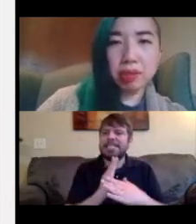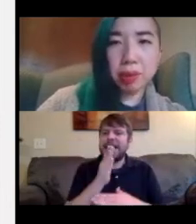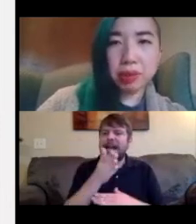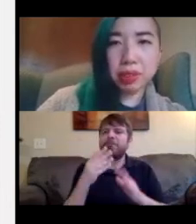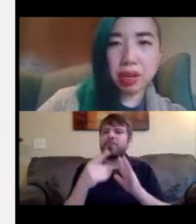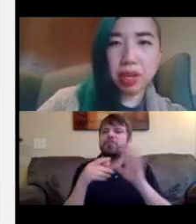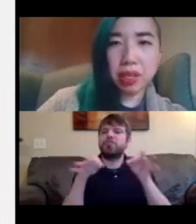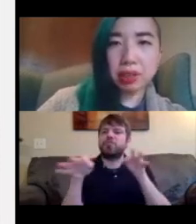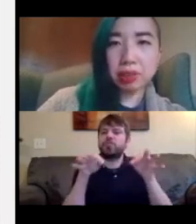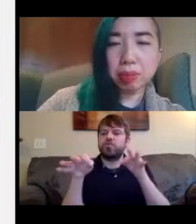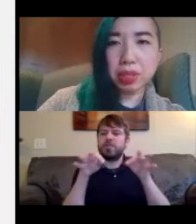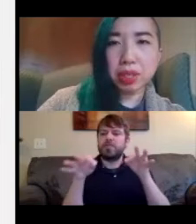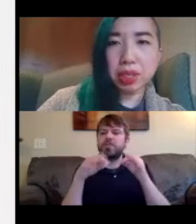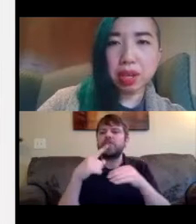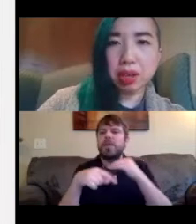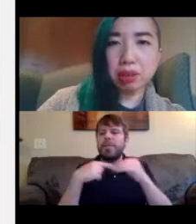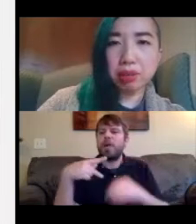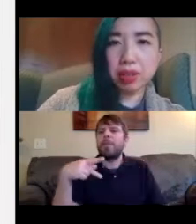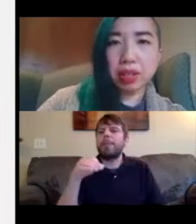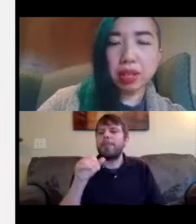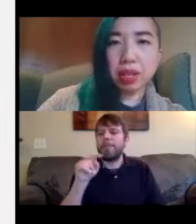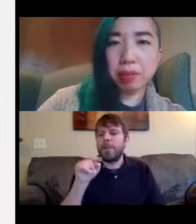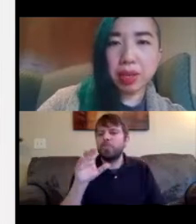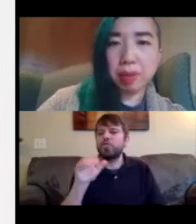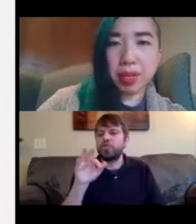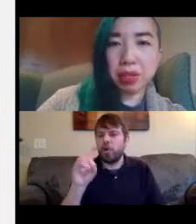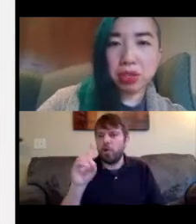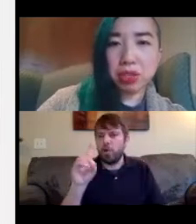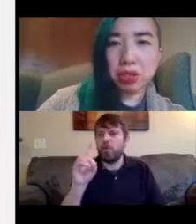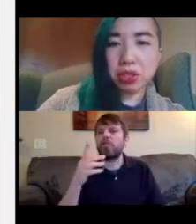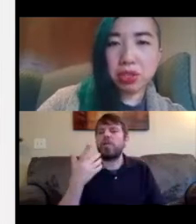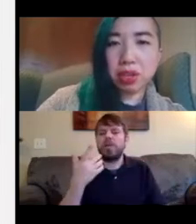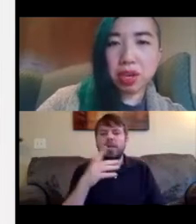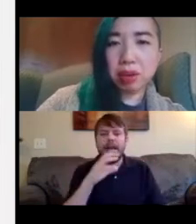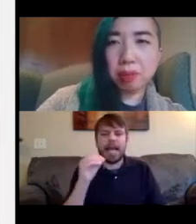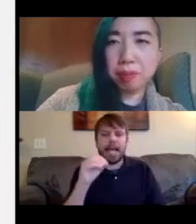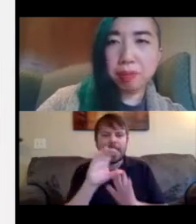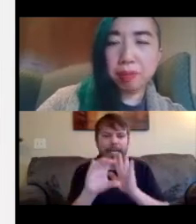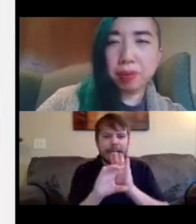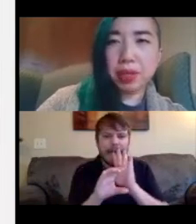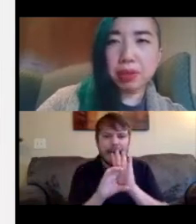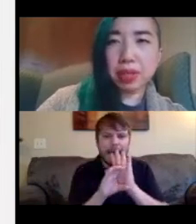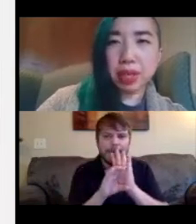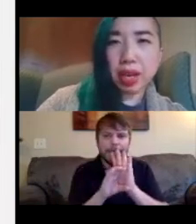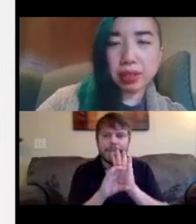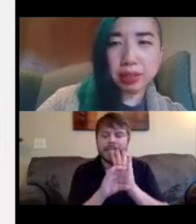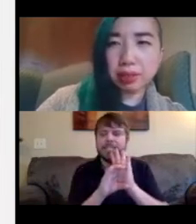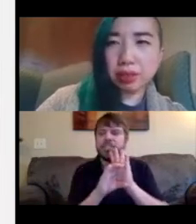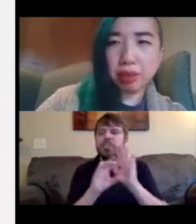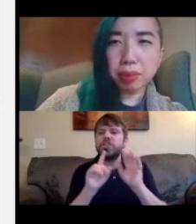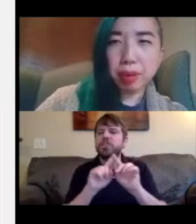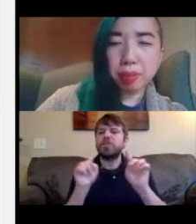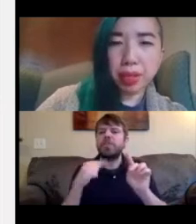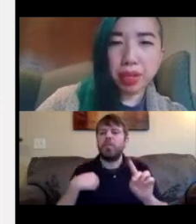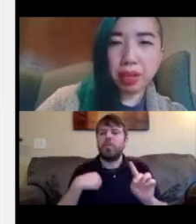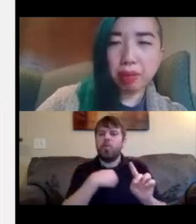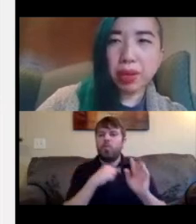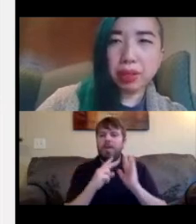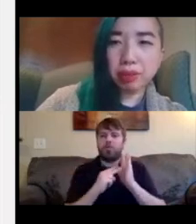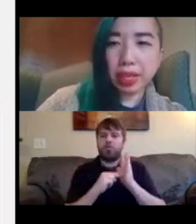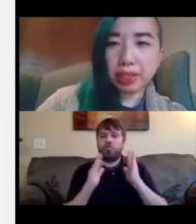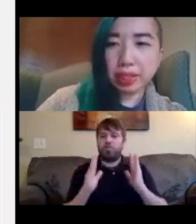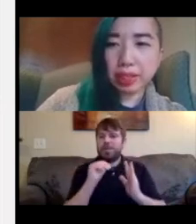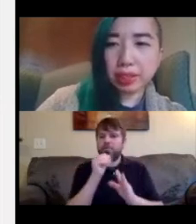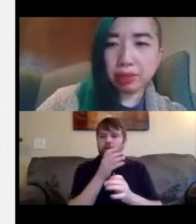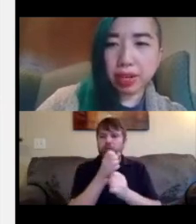postcard, a description of an image. But we don't get a play-by-play of what the violence is, right?